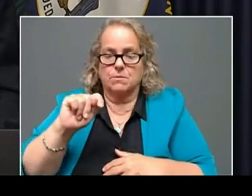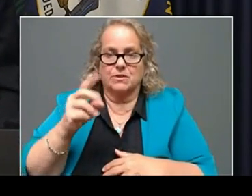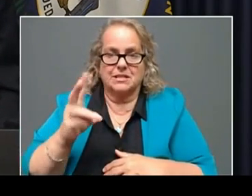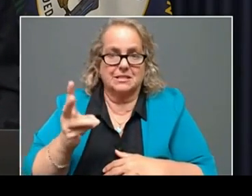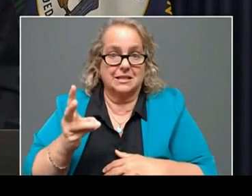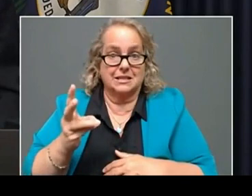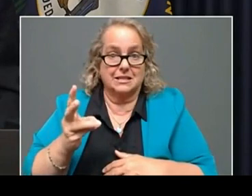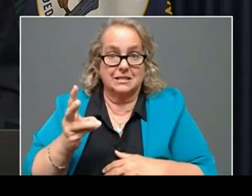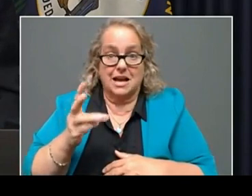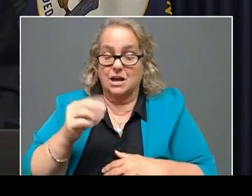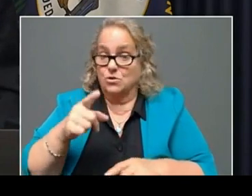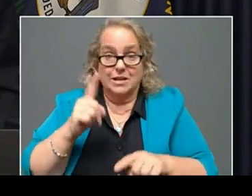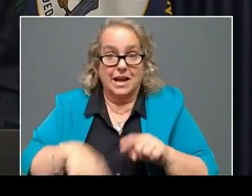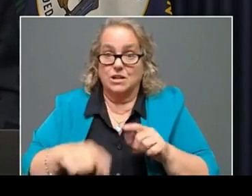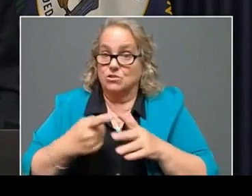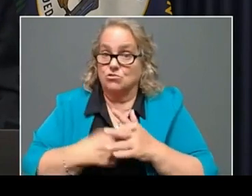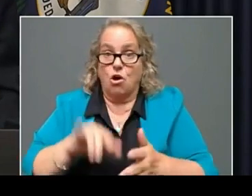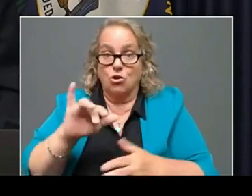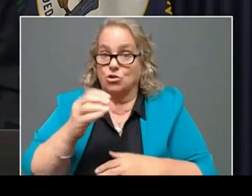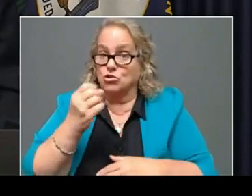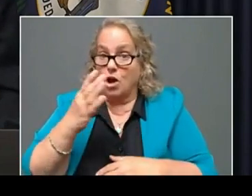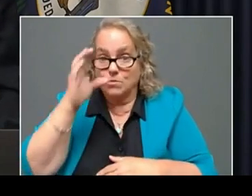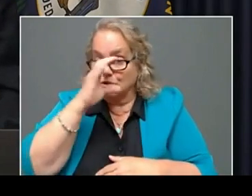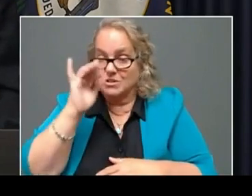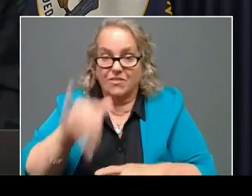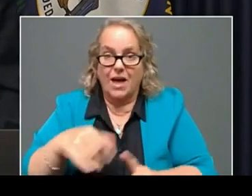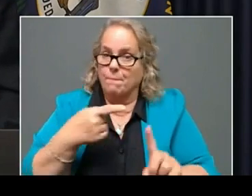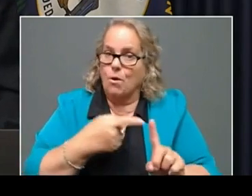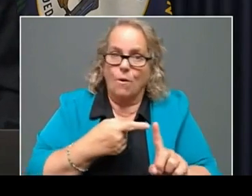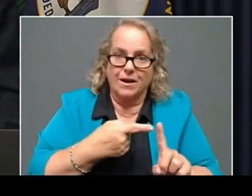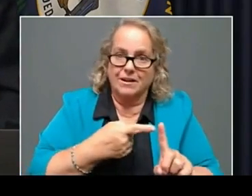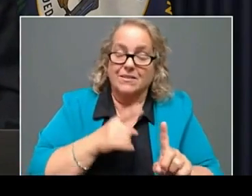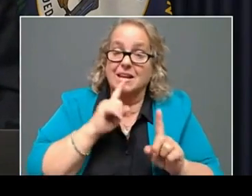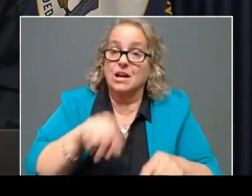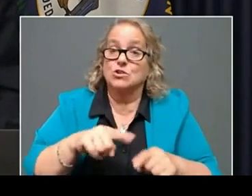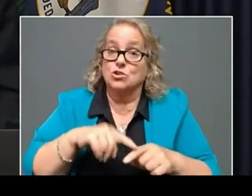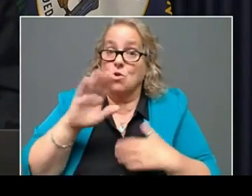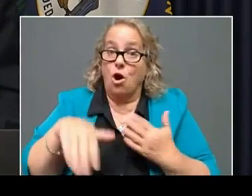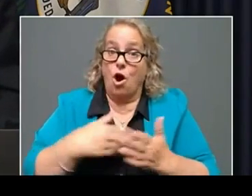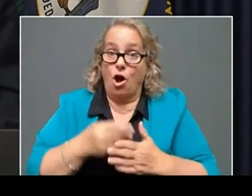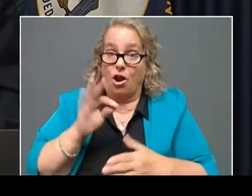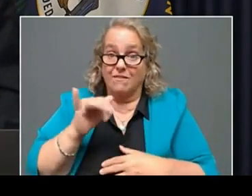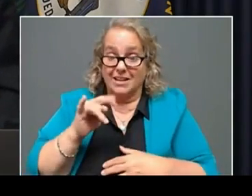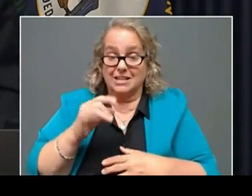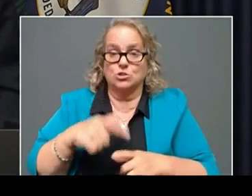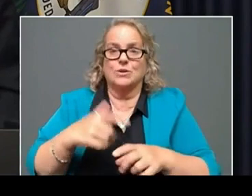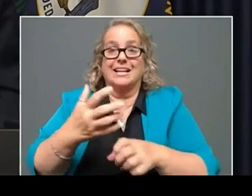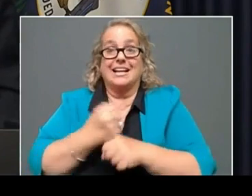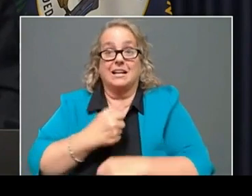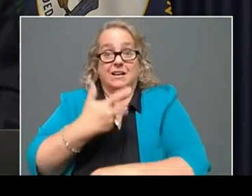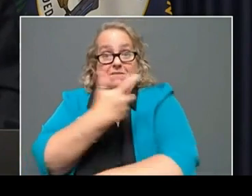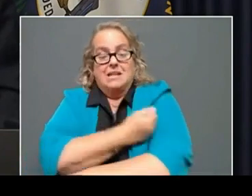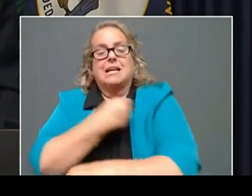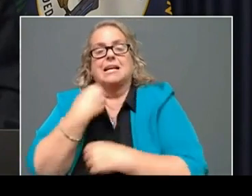start your job search at that point. Uh the answer to all of it though is getting vaccinated gives you the opportunity to be protected to fully